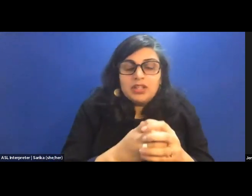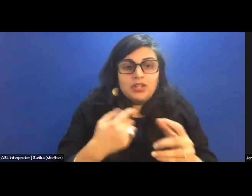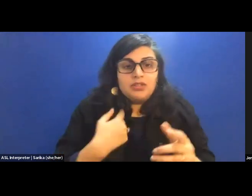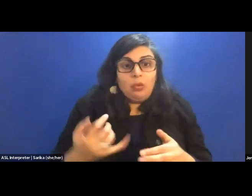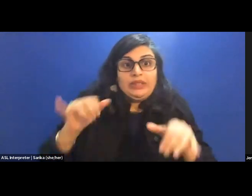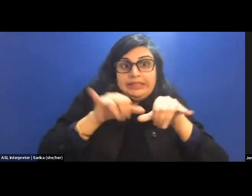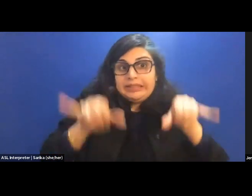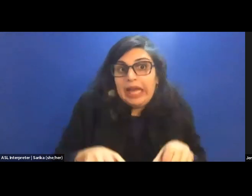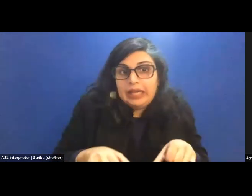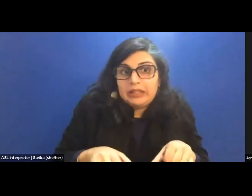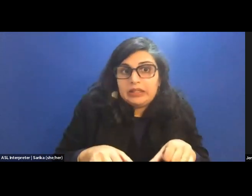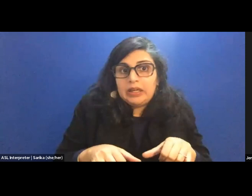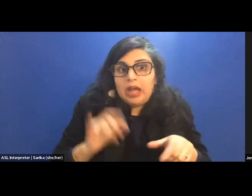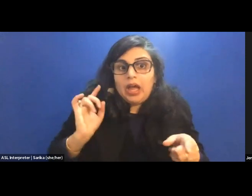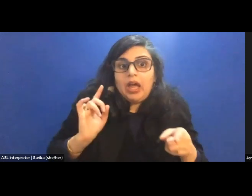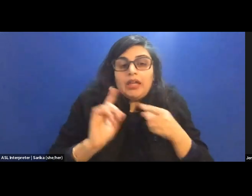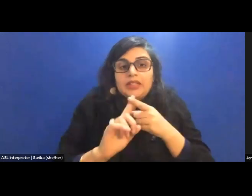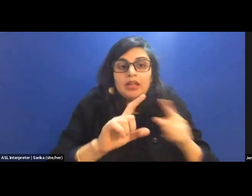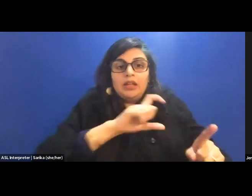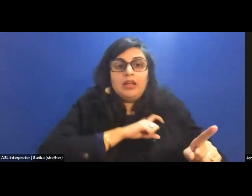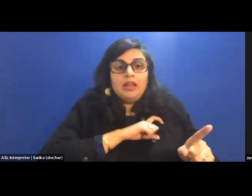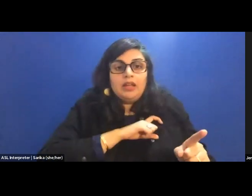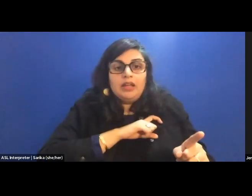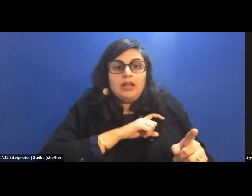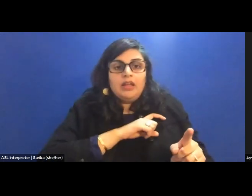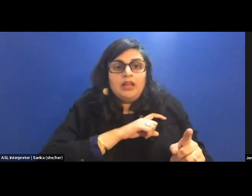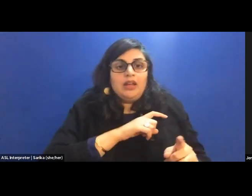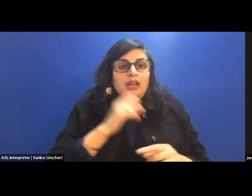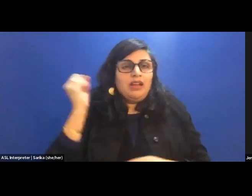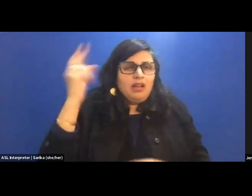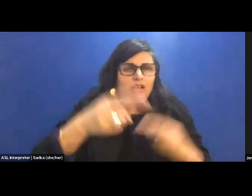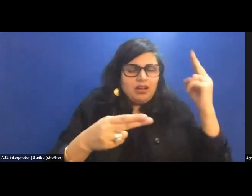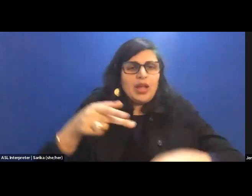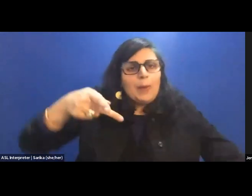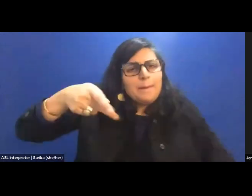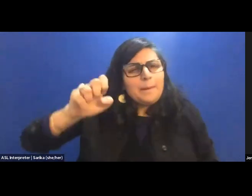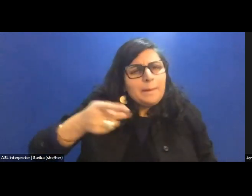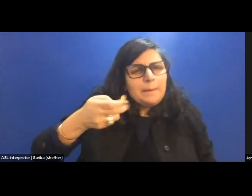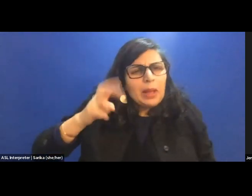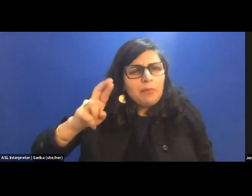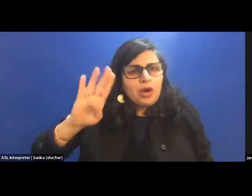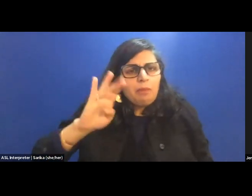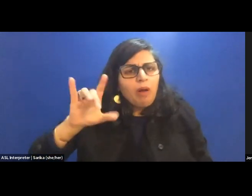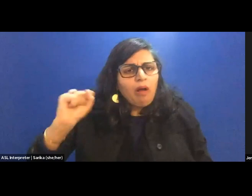protests. If you didn't have a large group to leave with, you shouldn't. So we remained in